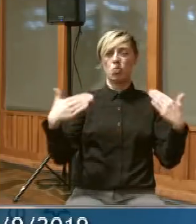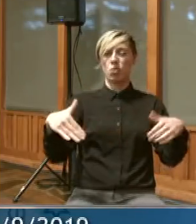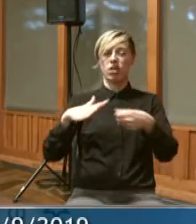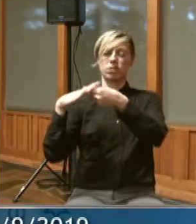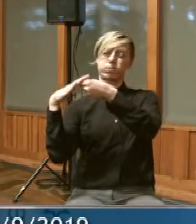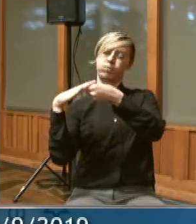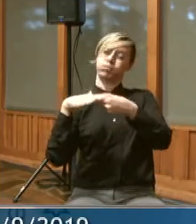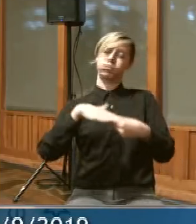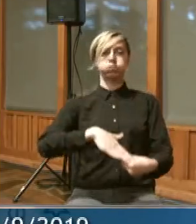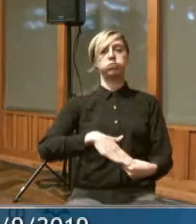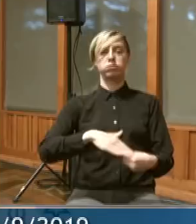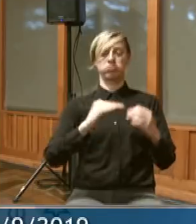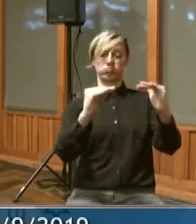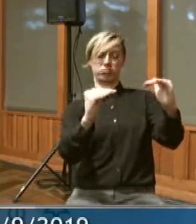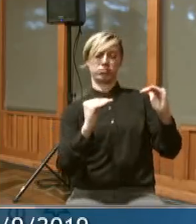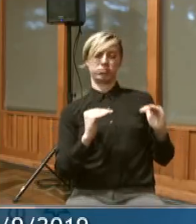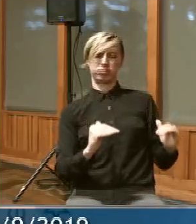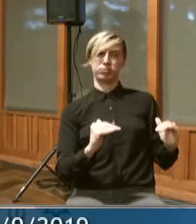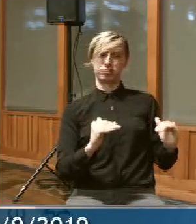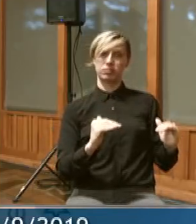I AM LETTING YOU KNOW THAT I AM NOT THE ONLY ONE WHO HAS SEEN